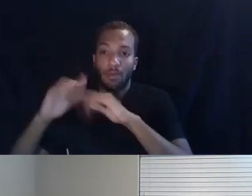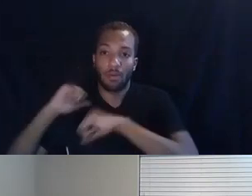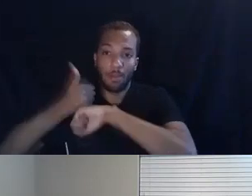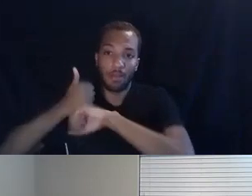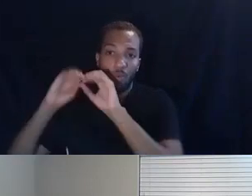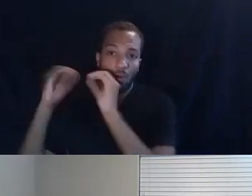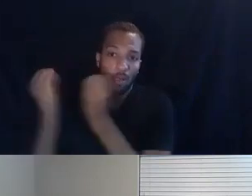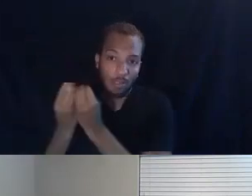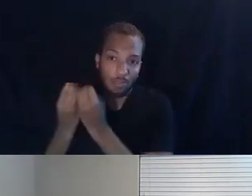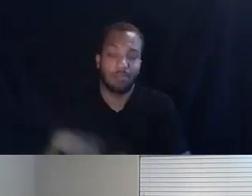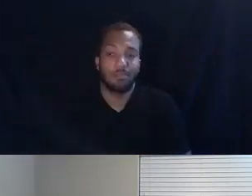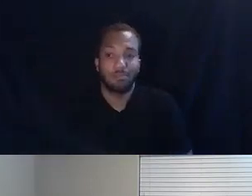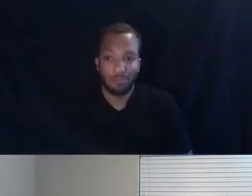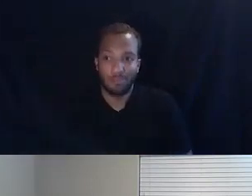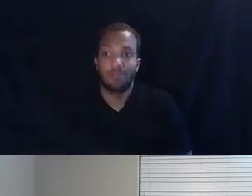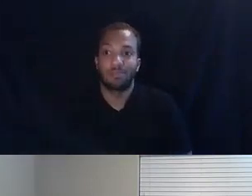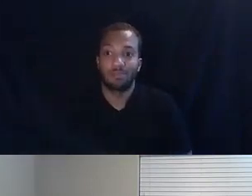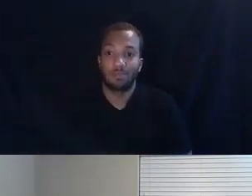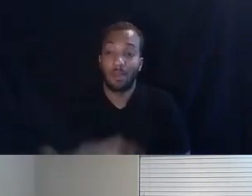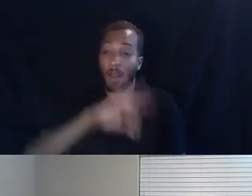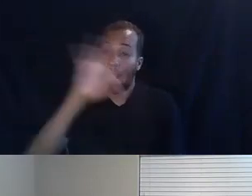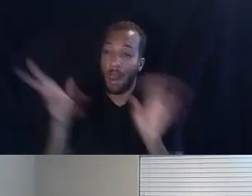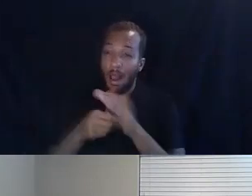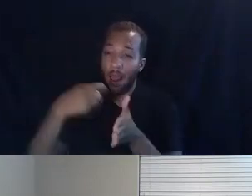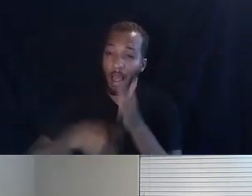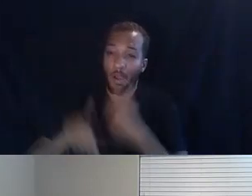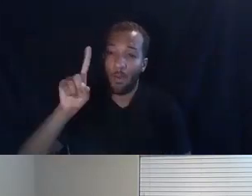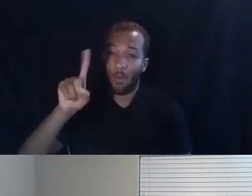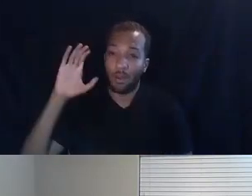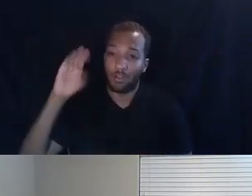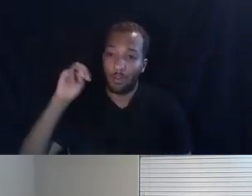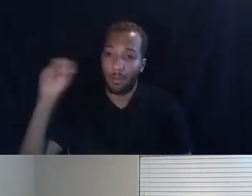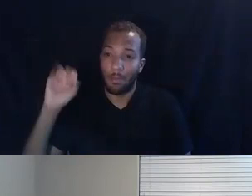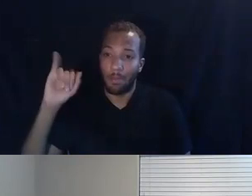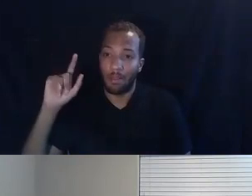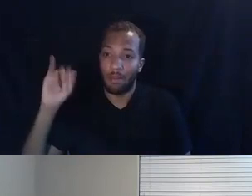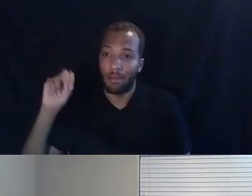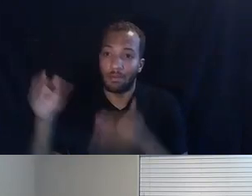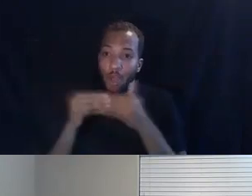totaling over $100 million to provide direct services around COVID-19.